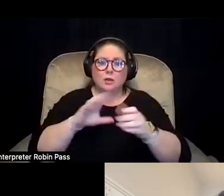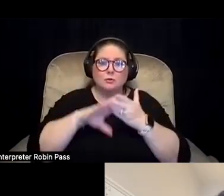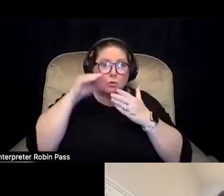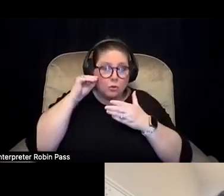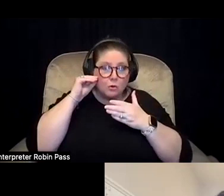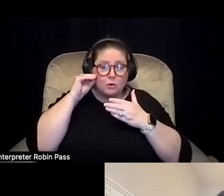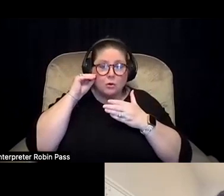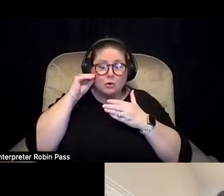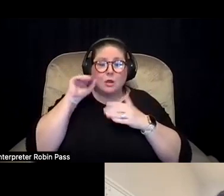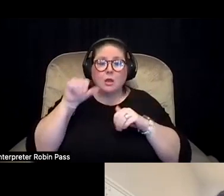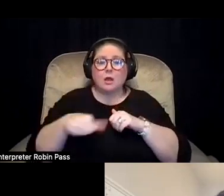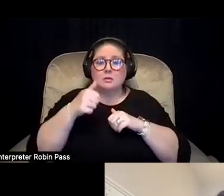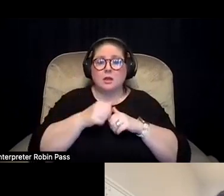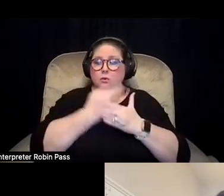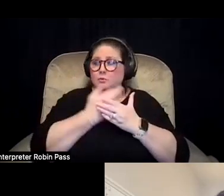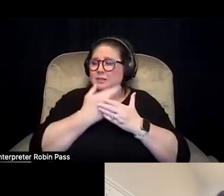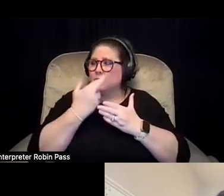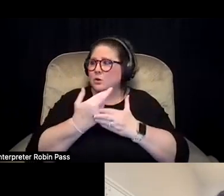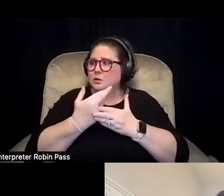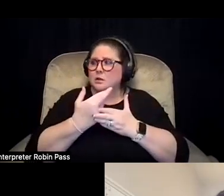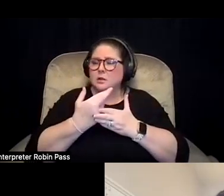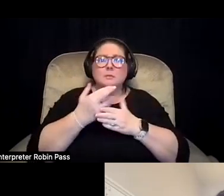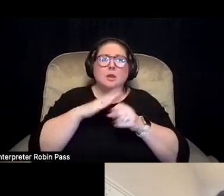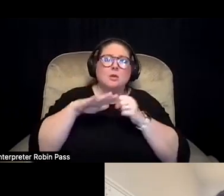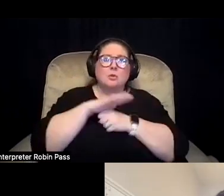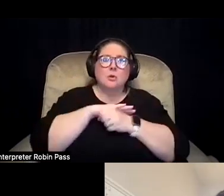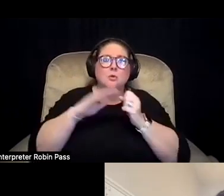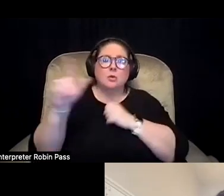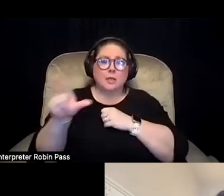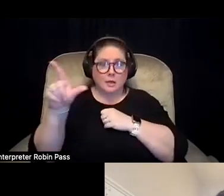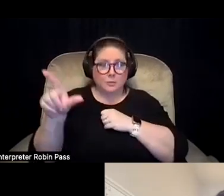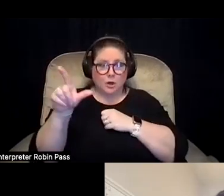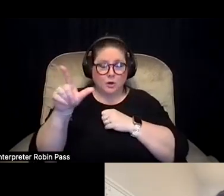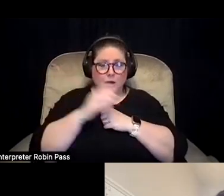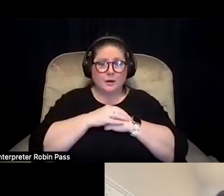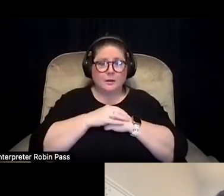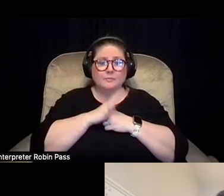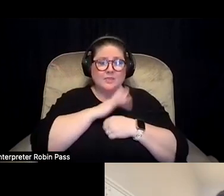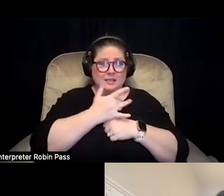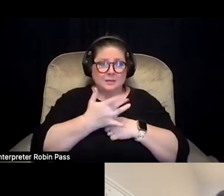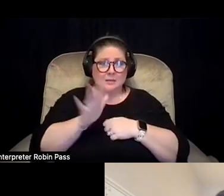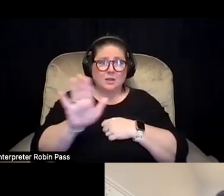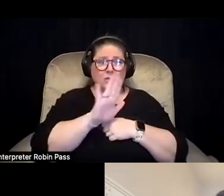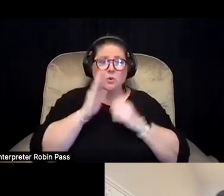another source would be the local library typically your town's paperwork record would